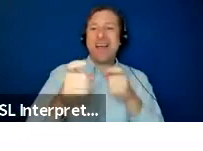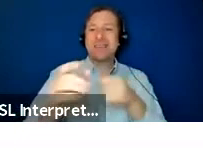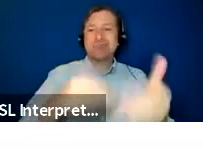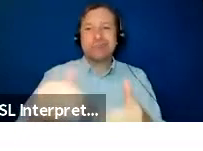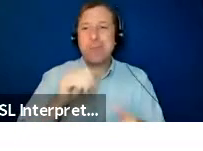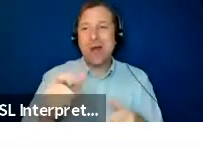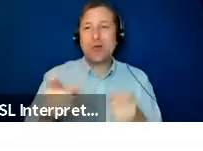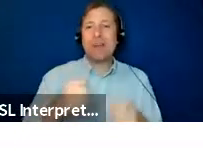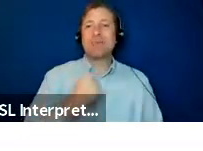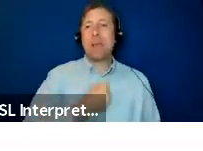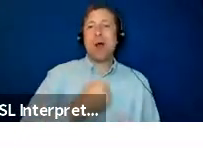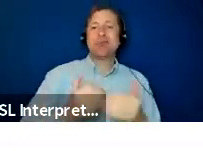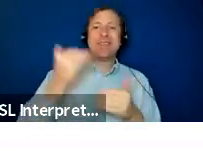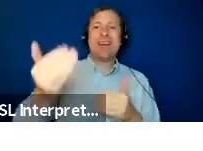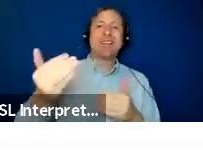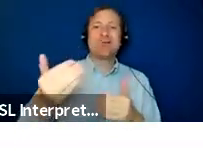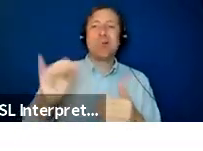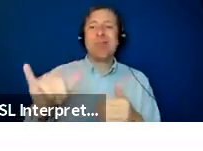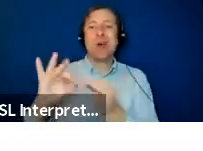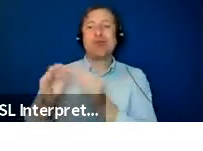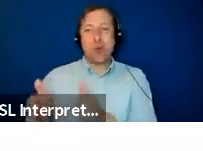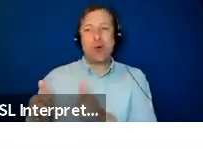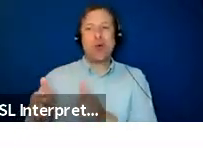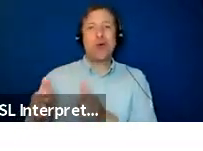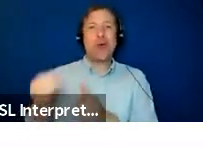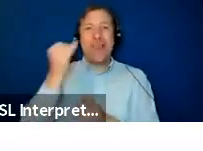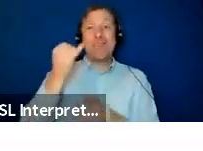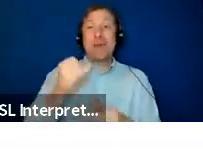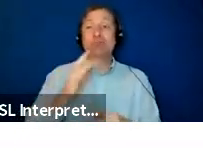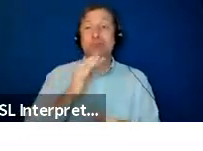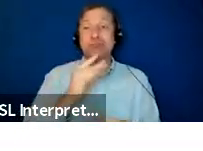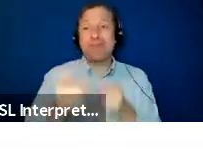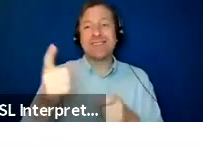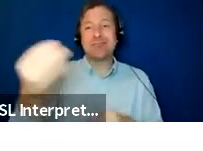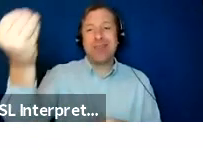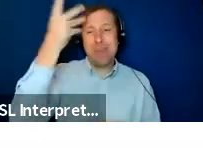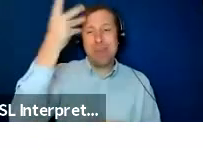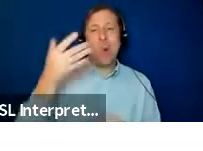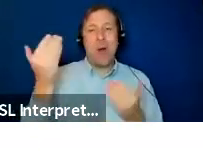And my apologies in advance the ASL interpreters, if I'm going too fast, someone will let me know, hopefully.